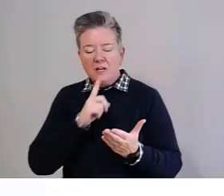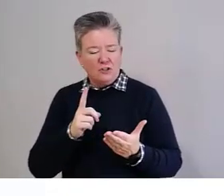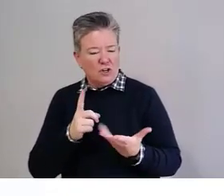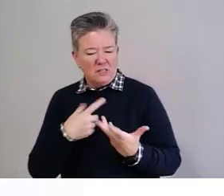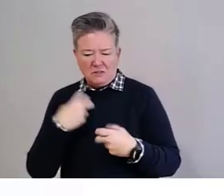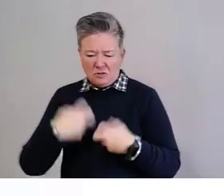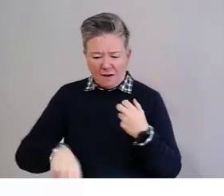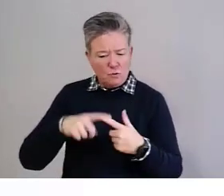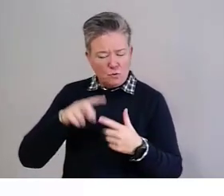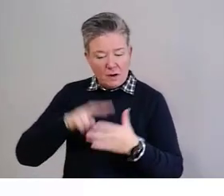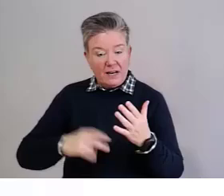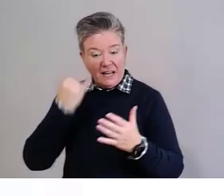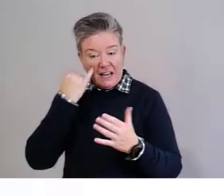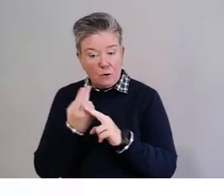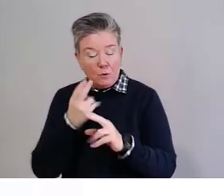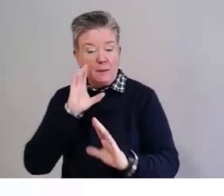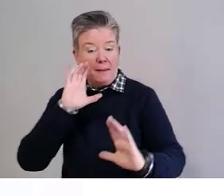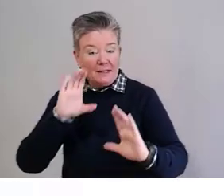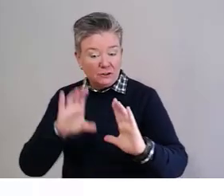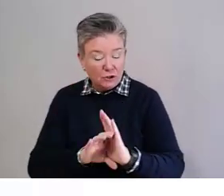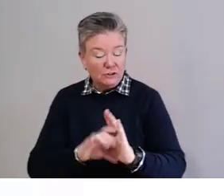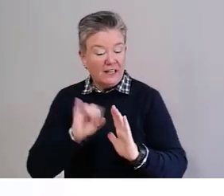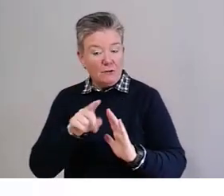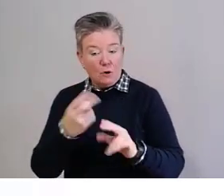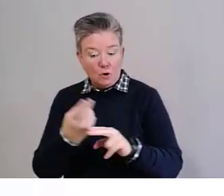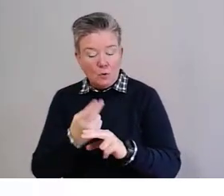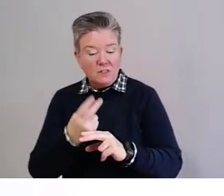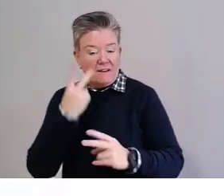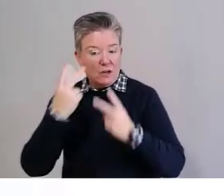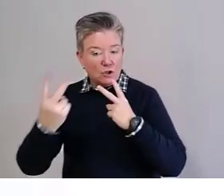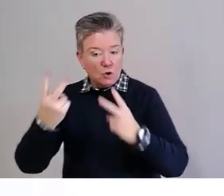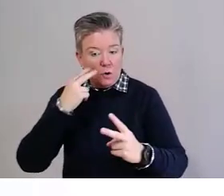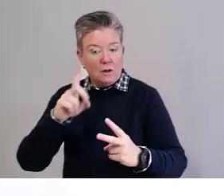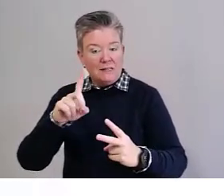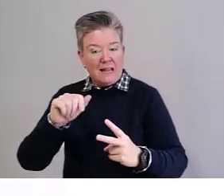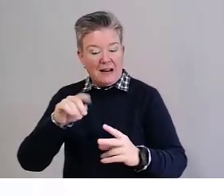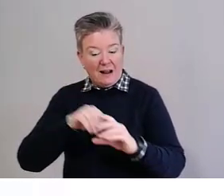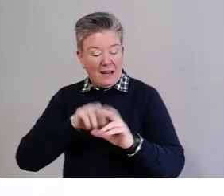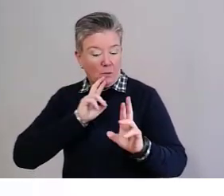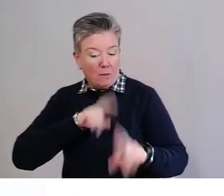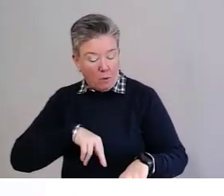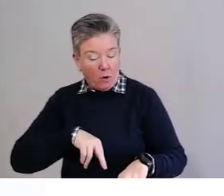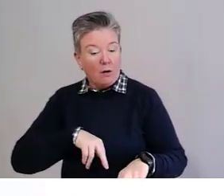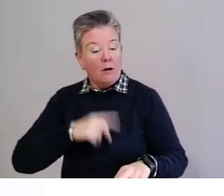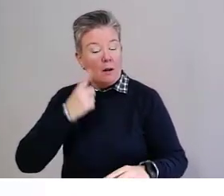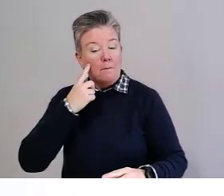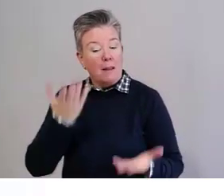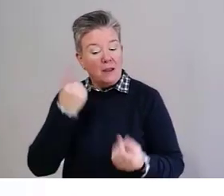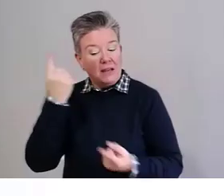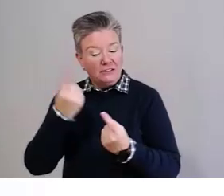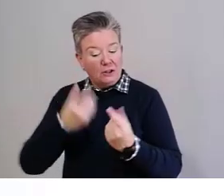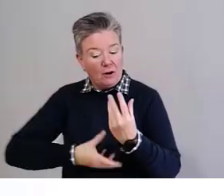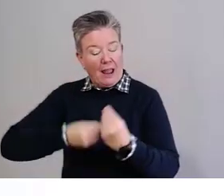If you use pictures or visual data in a report, you could consider adding alternative text